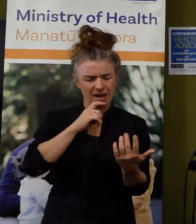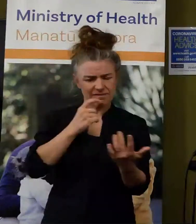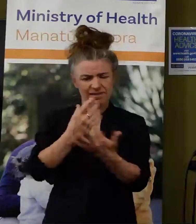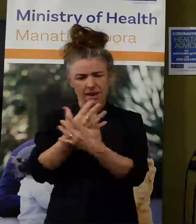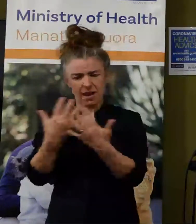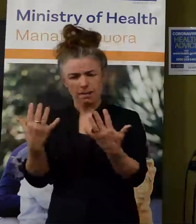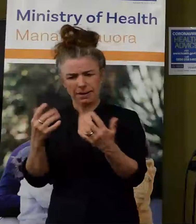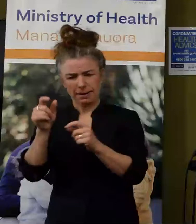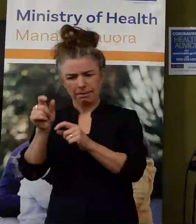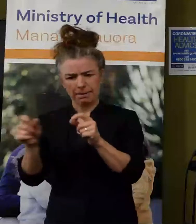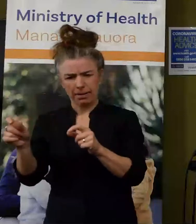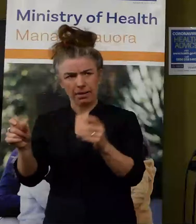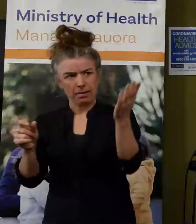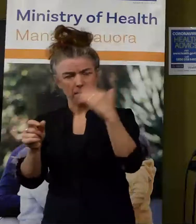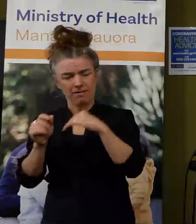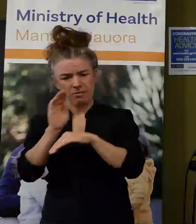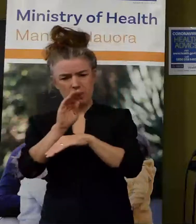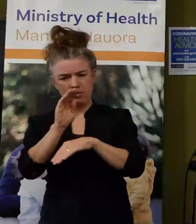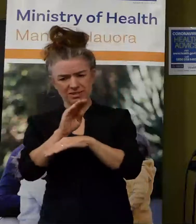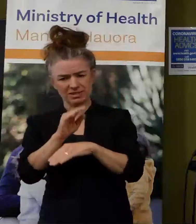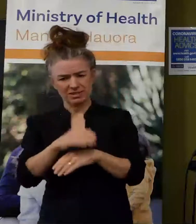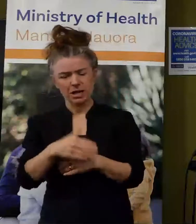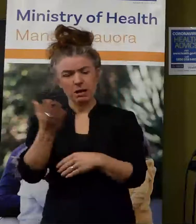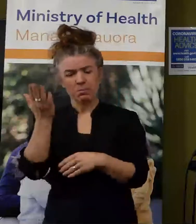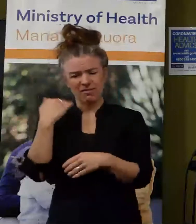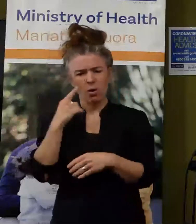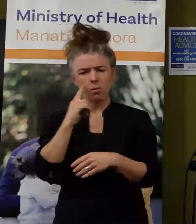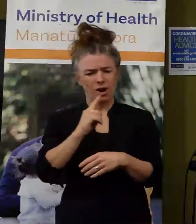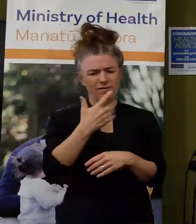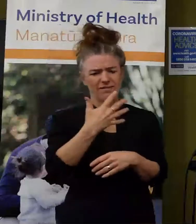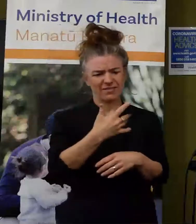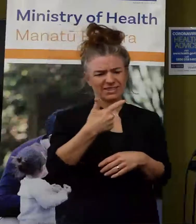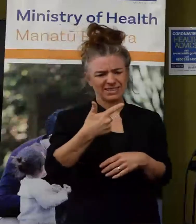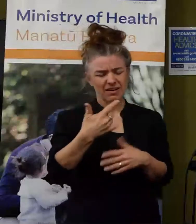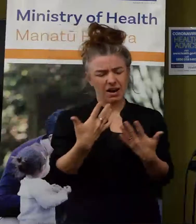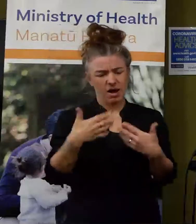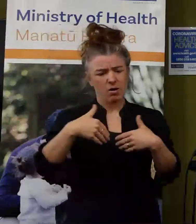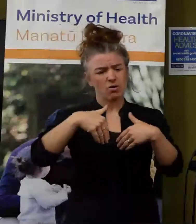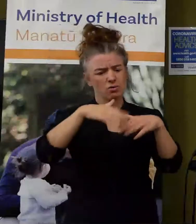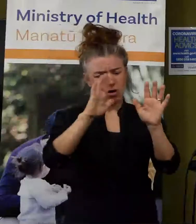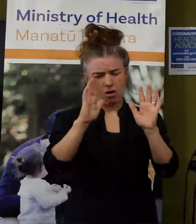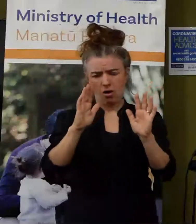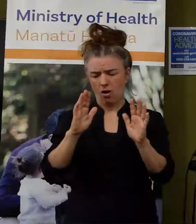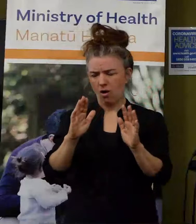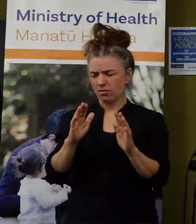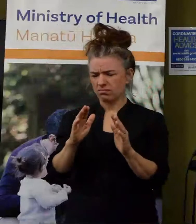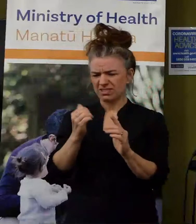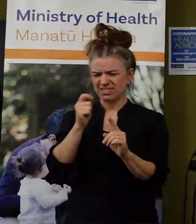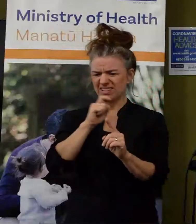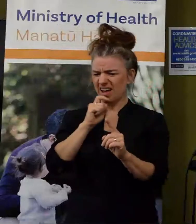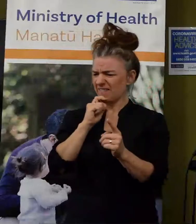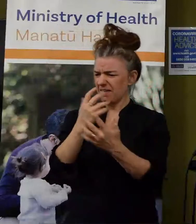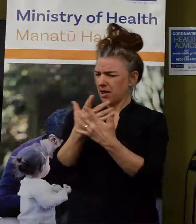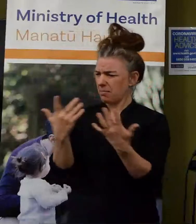I know that there was a larger number of evacuees-- Sure. previously. What kind of are there now? Yeah.